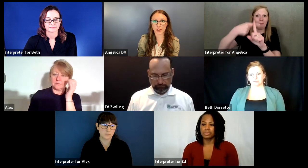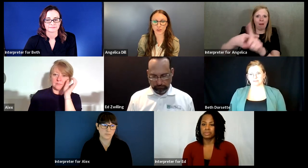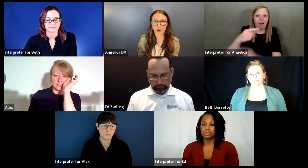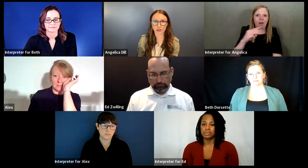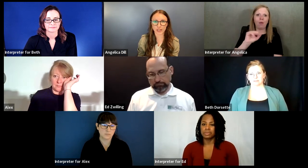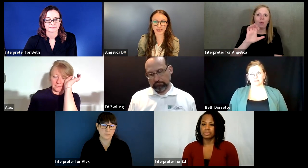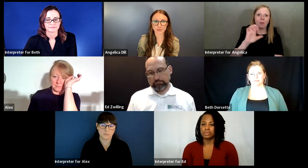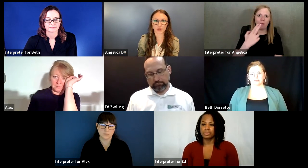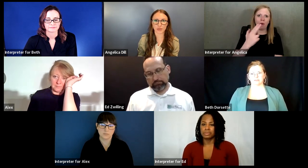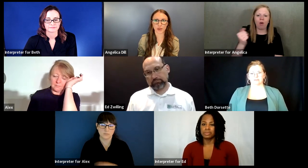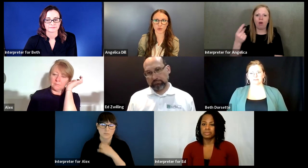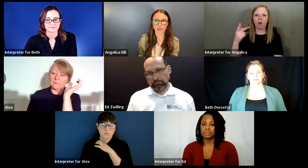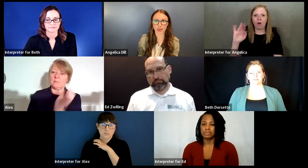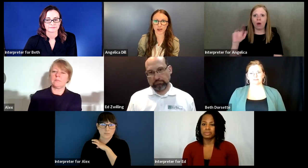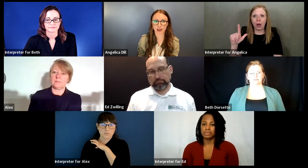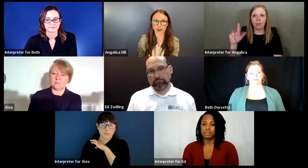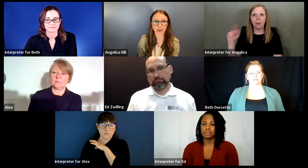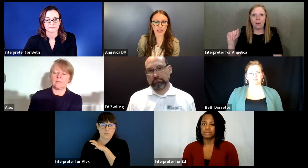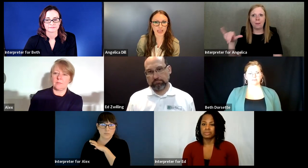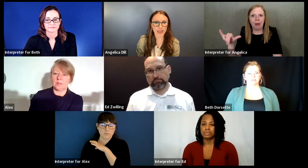And Trey will be on the next month with Ed and I.